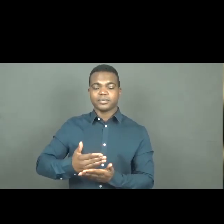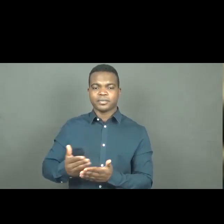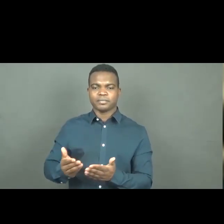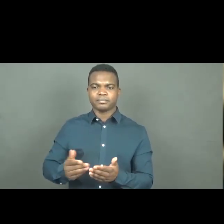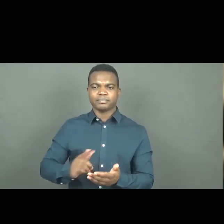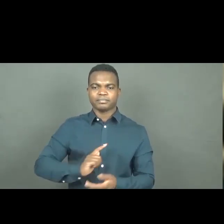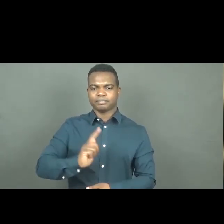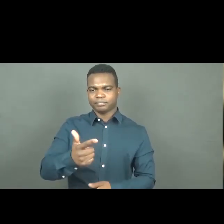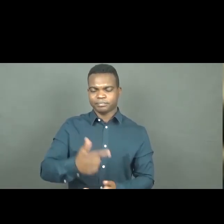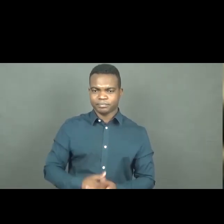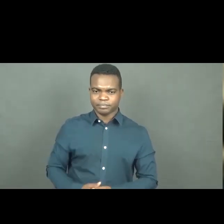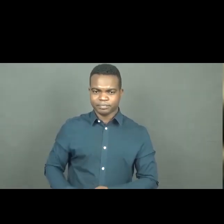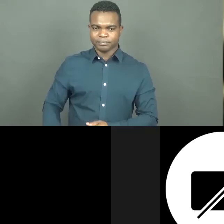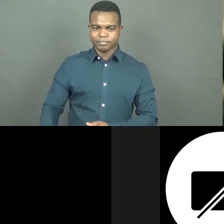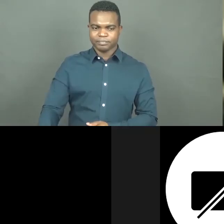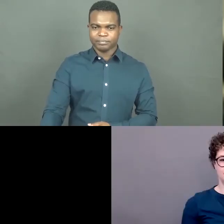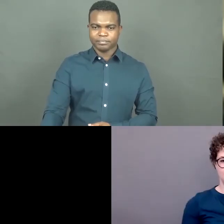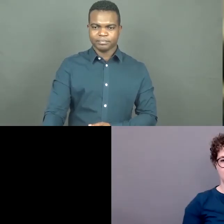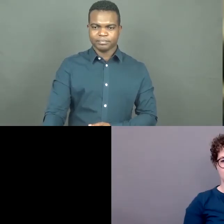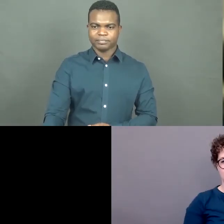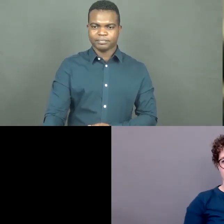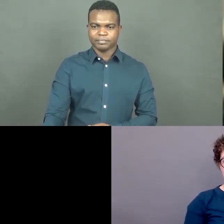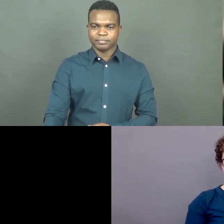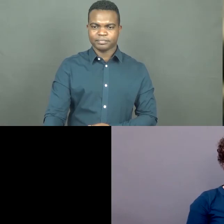Christian Lohr. Thank you.